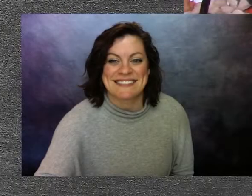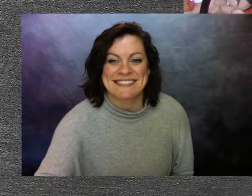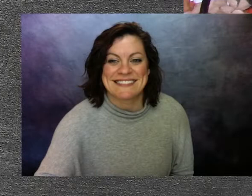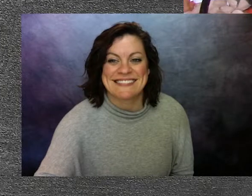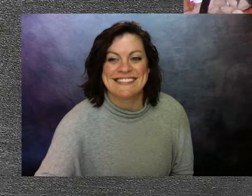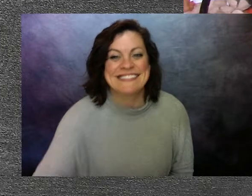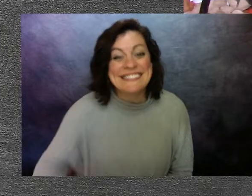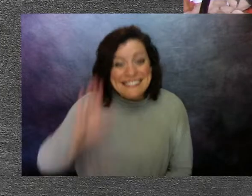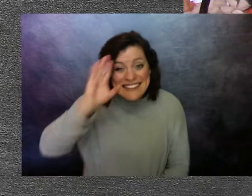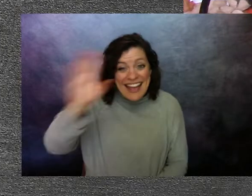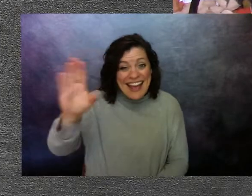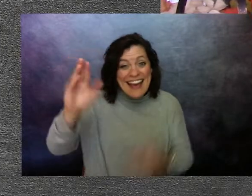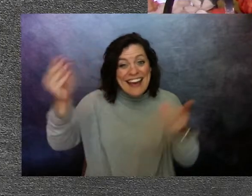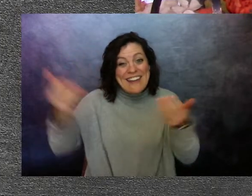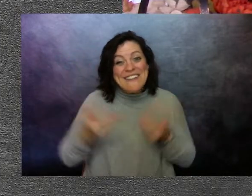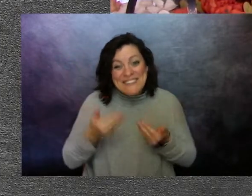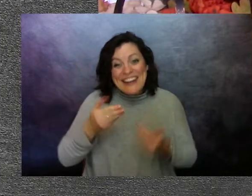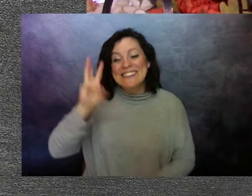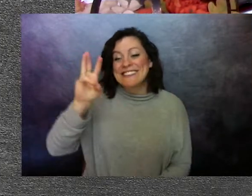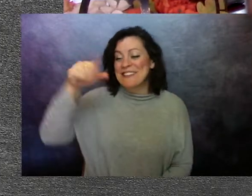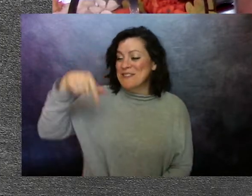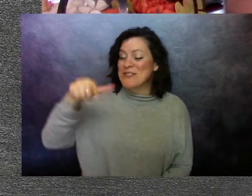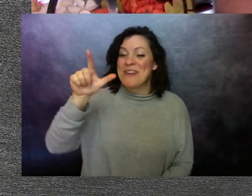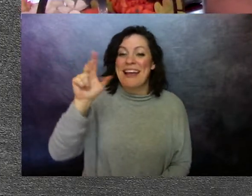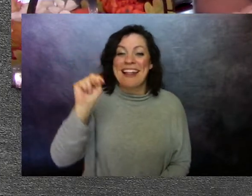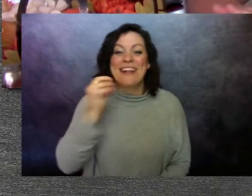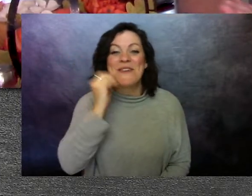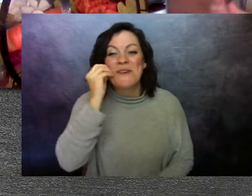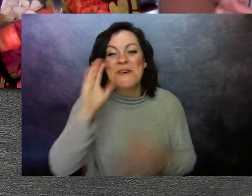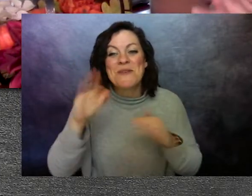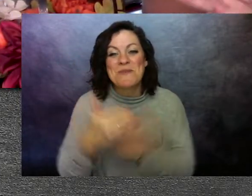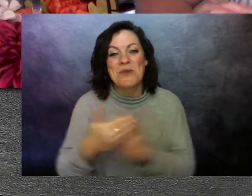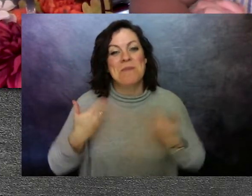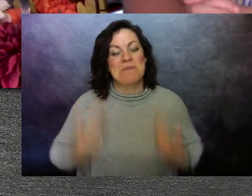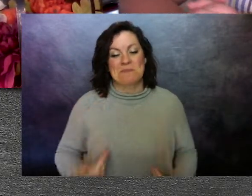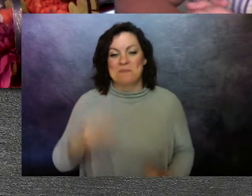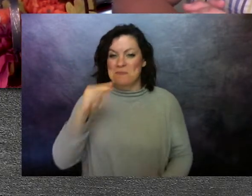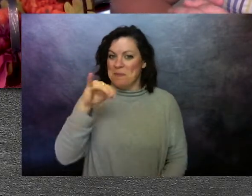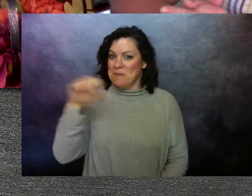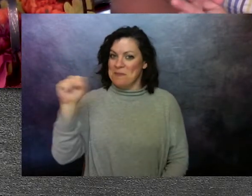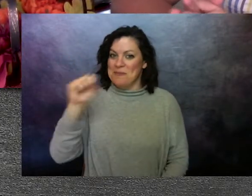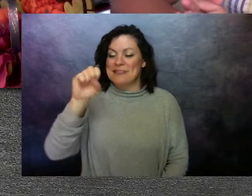Hi and welcome to WQLN Homeroom. I'm Miss Sarah and I'm so excited